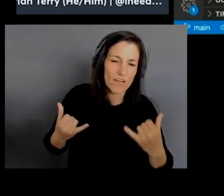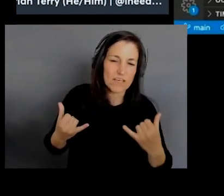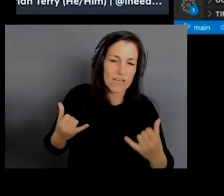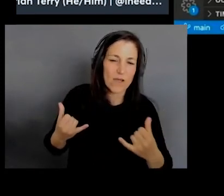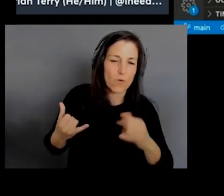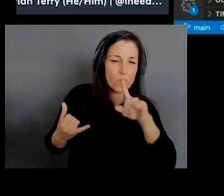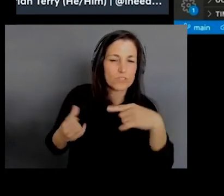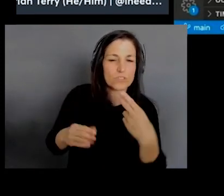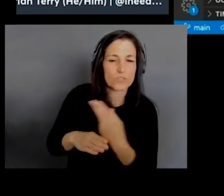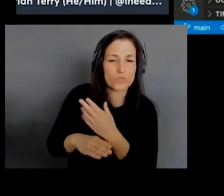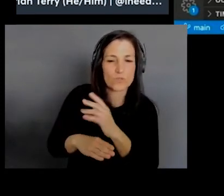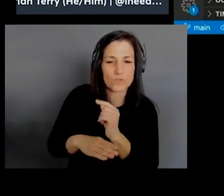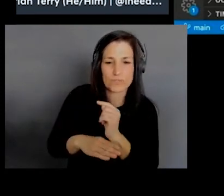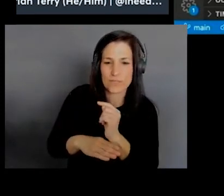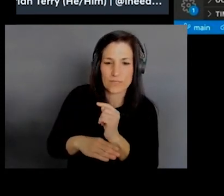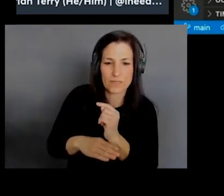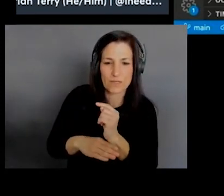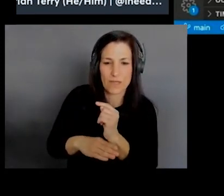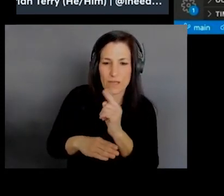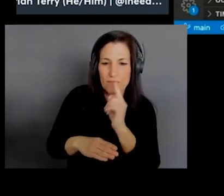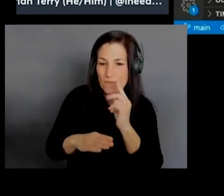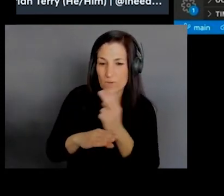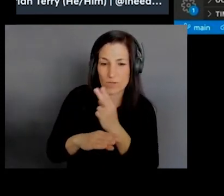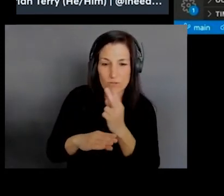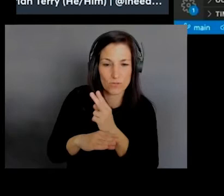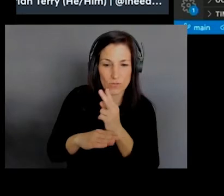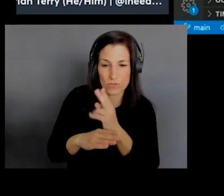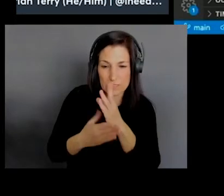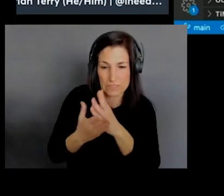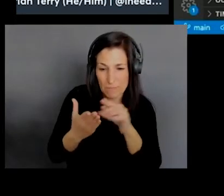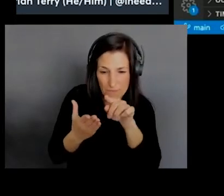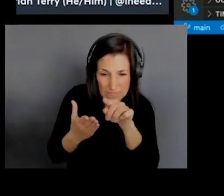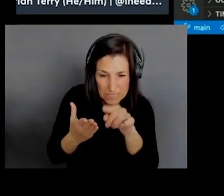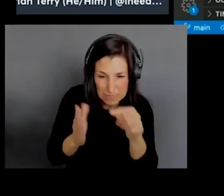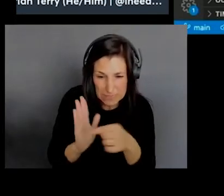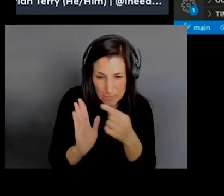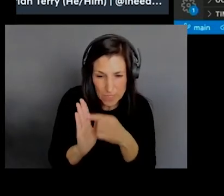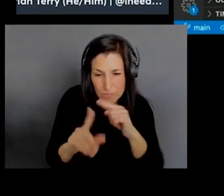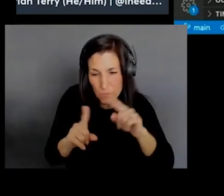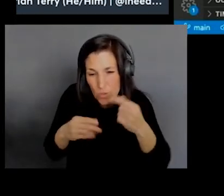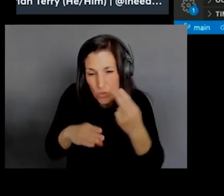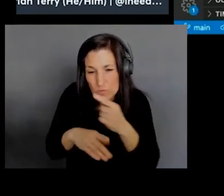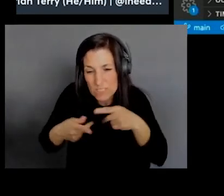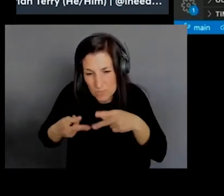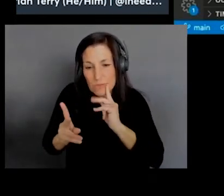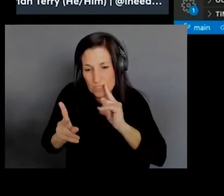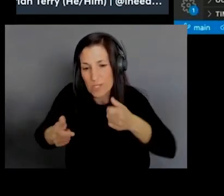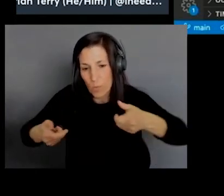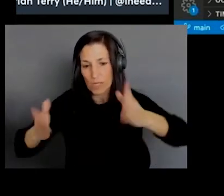And I think we're gonna use the scan sometimes, but these are the permissions that my function are allowed to be. Right.